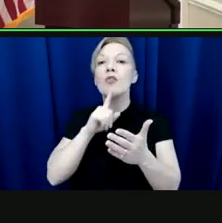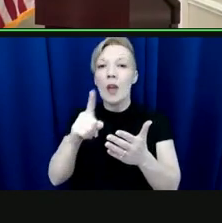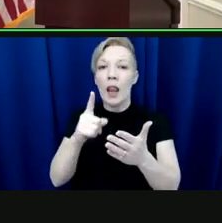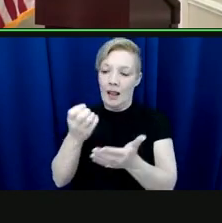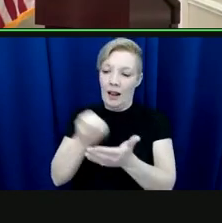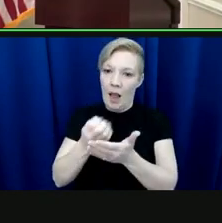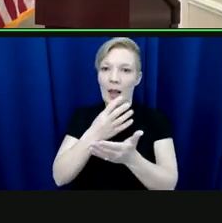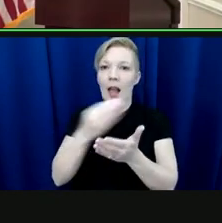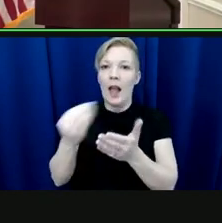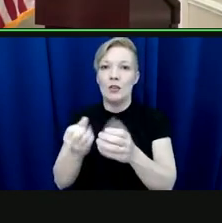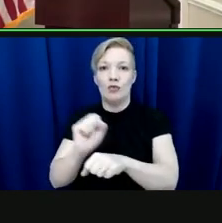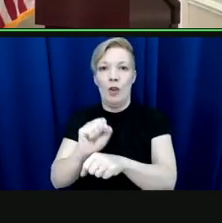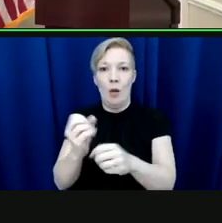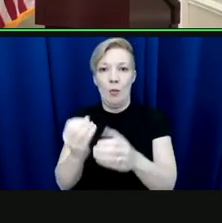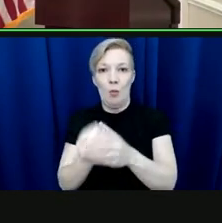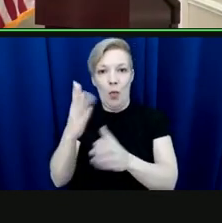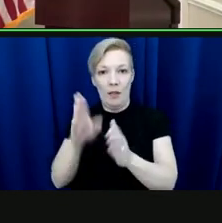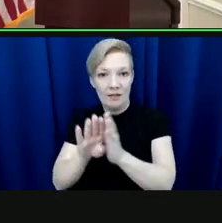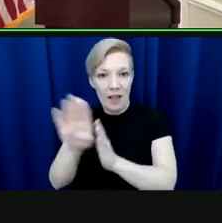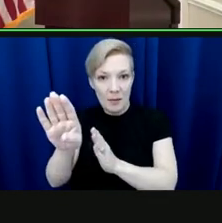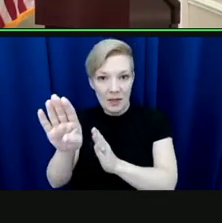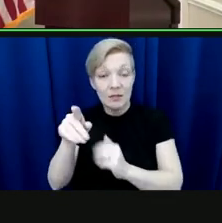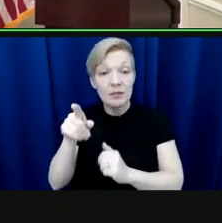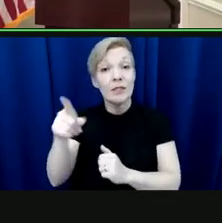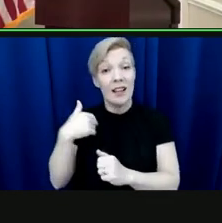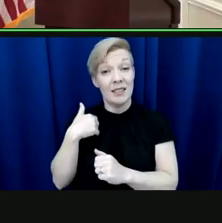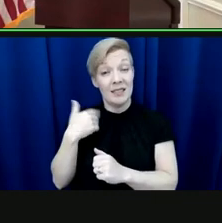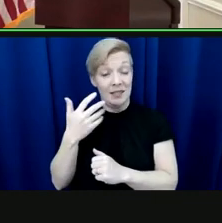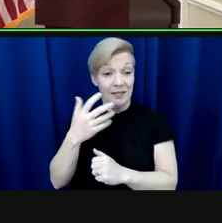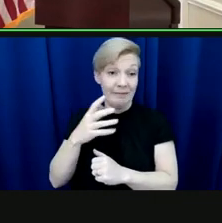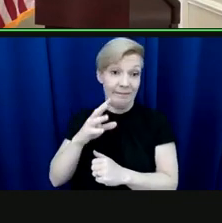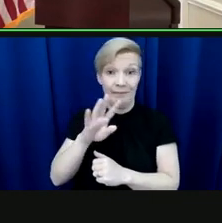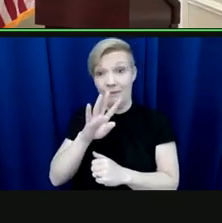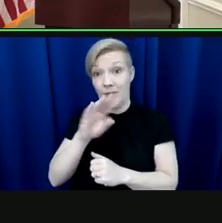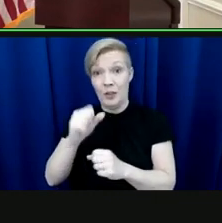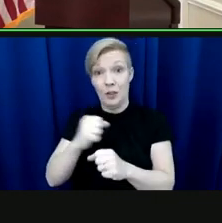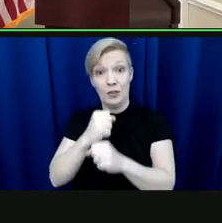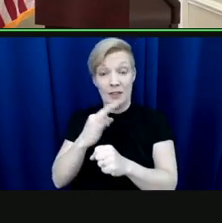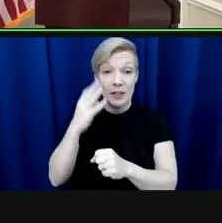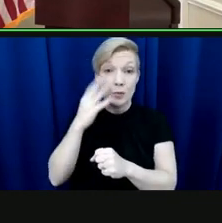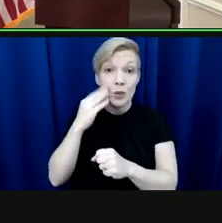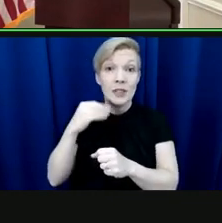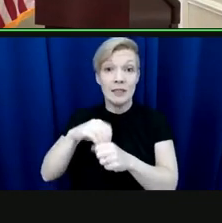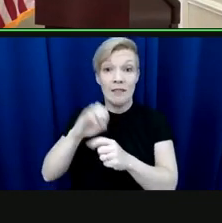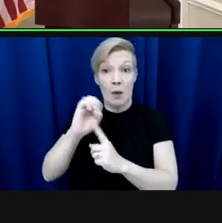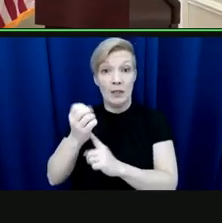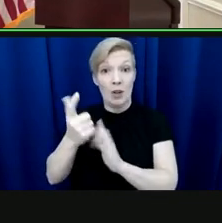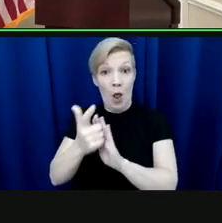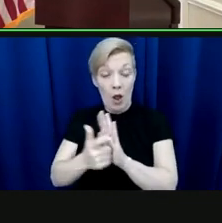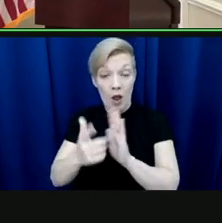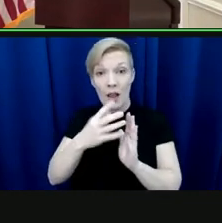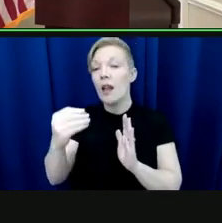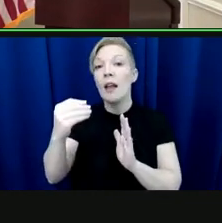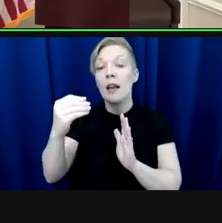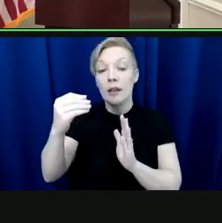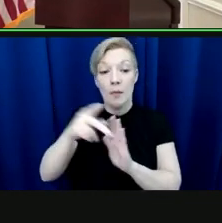Chair Mallory has nearly four decades of experience in environmental law and policy and has served in four presidential administrations.